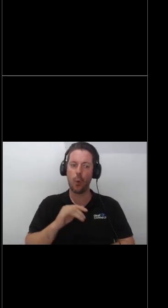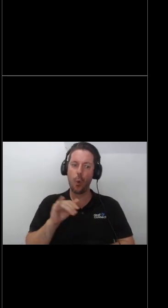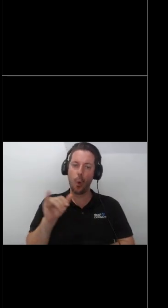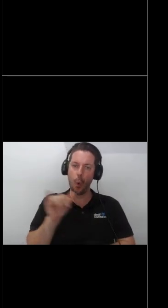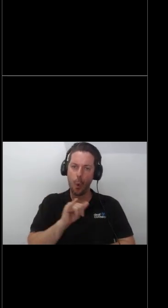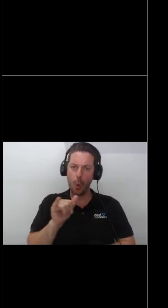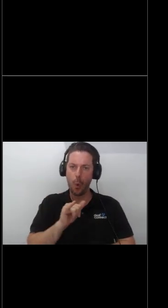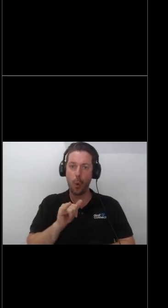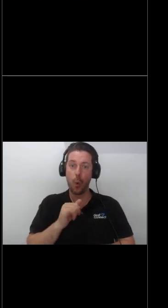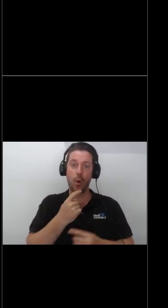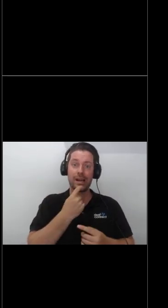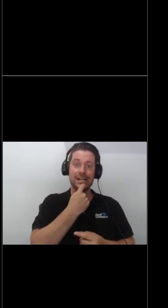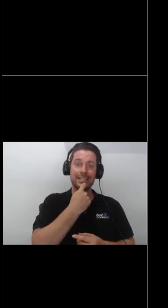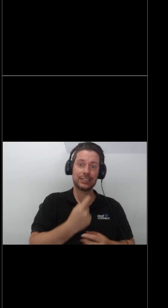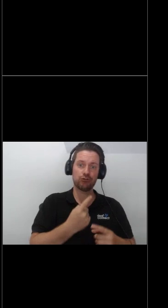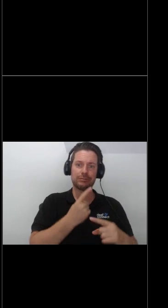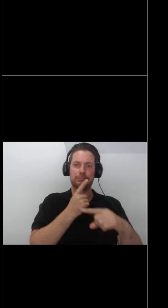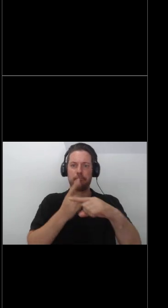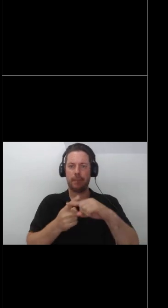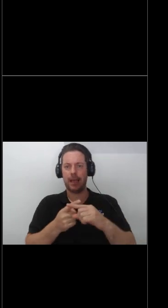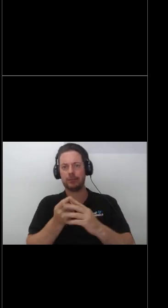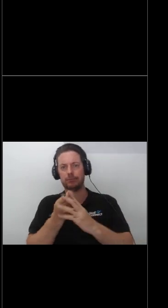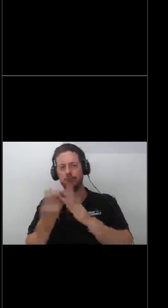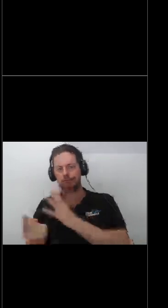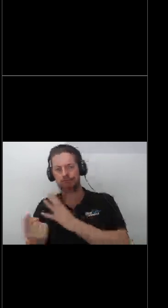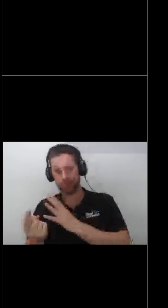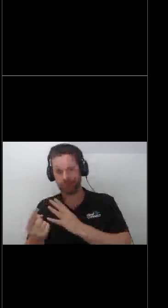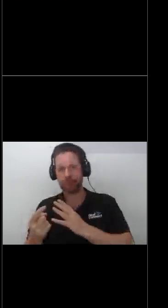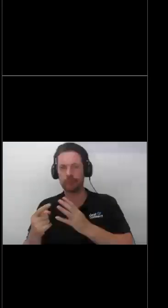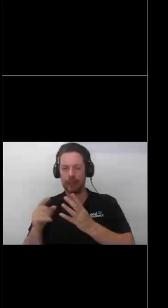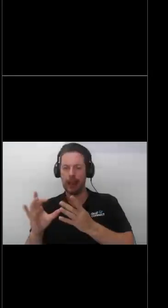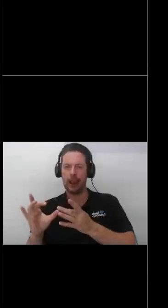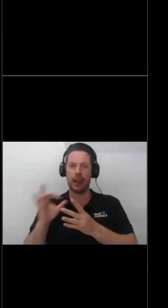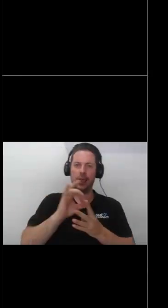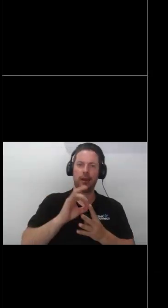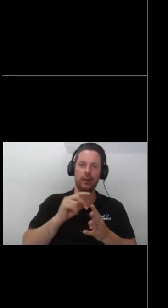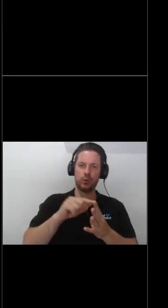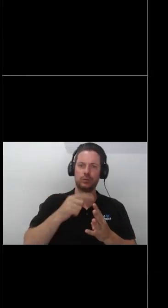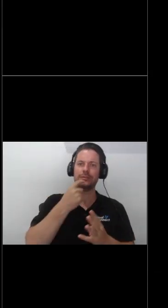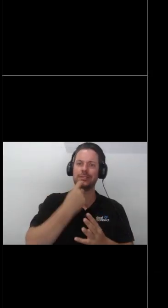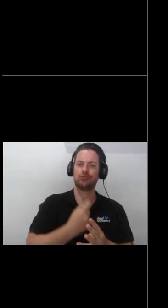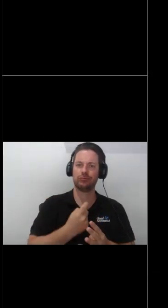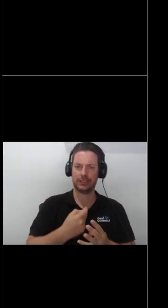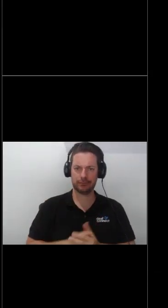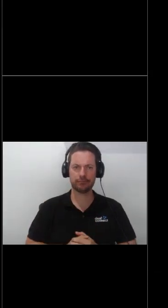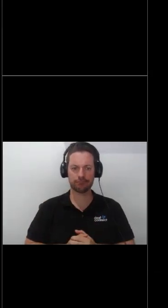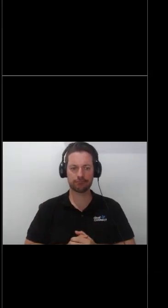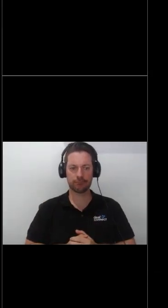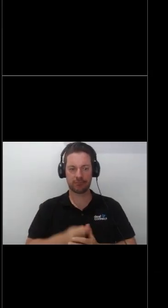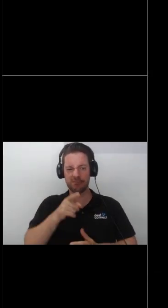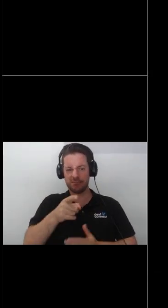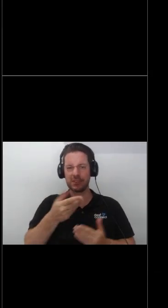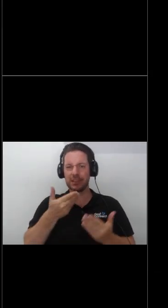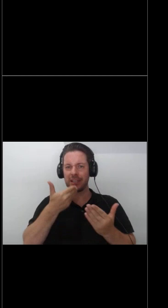So offenses that are associated with a serious offense. Now, I've got some definitions there for you on the screen.